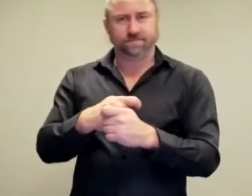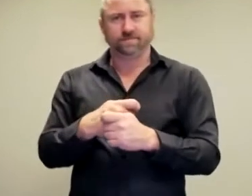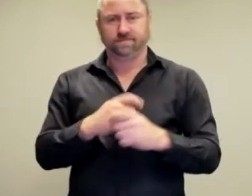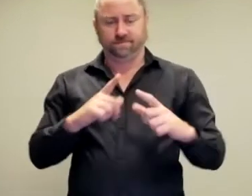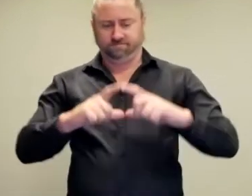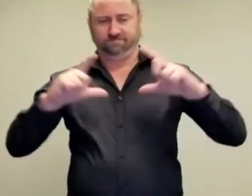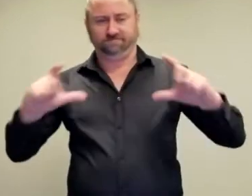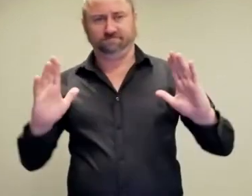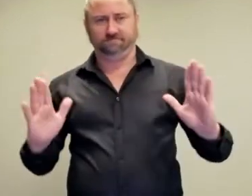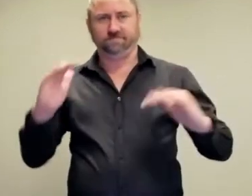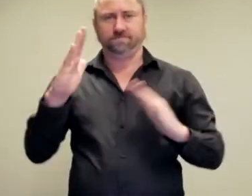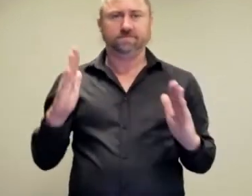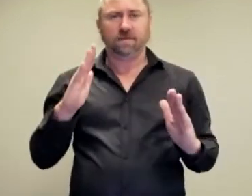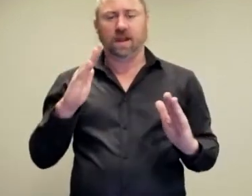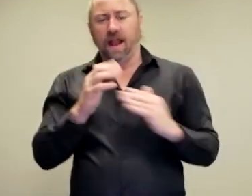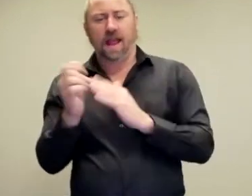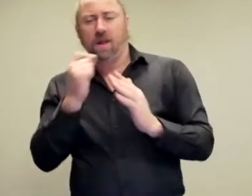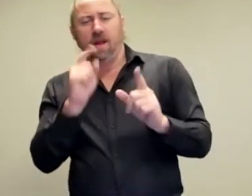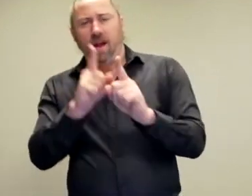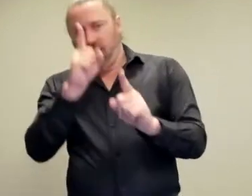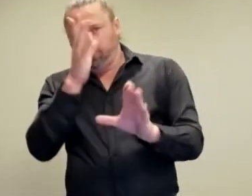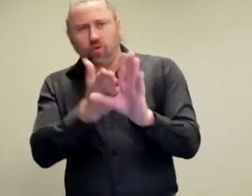kind of psychological and material skin.